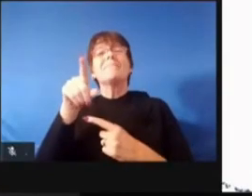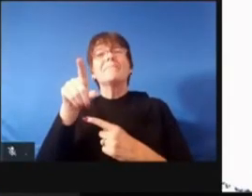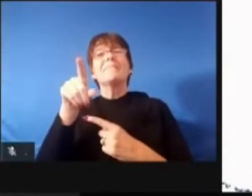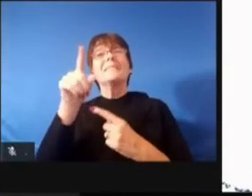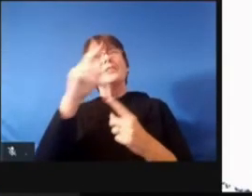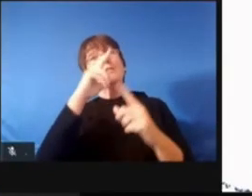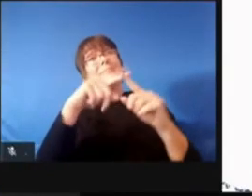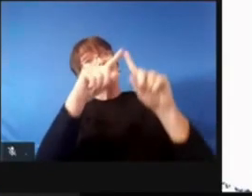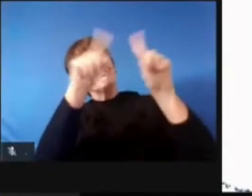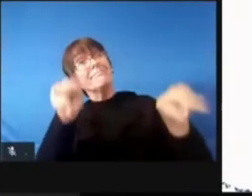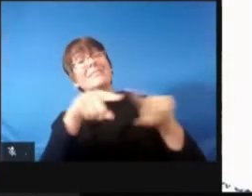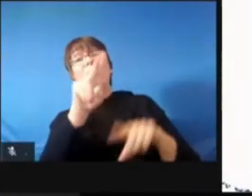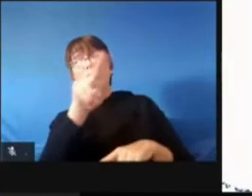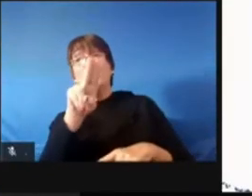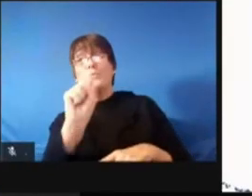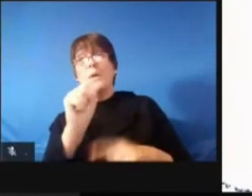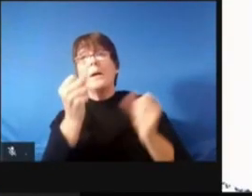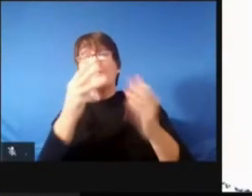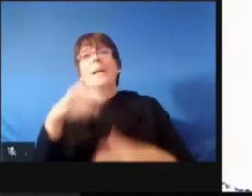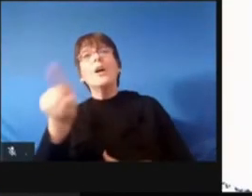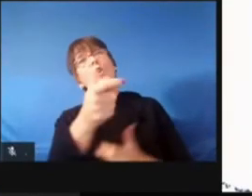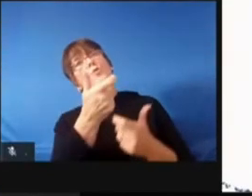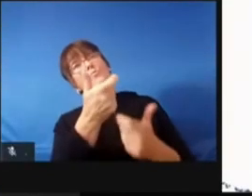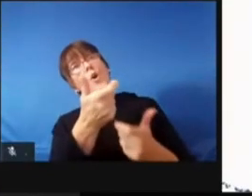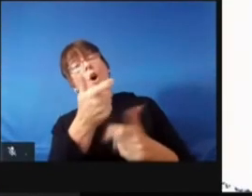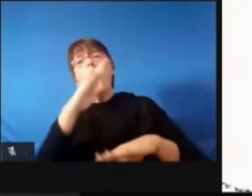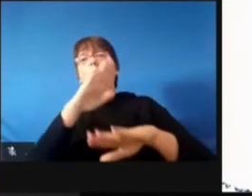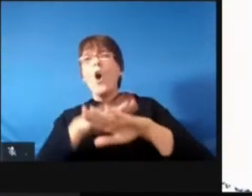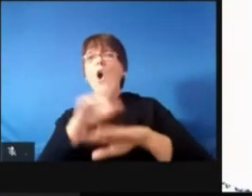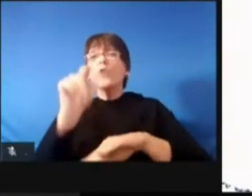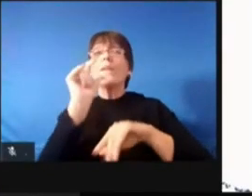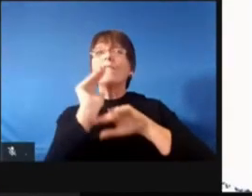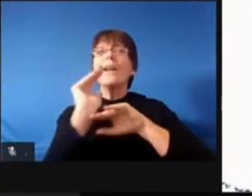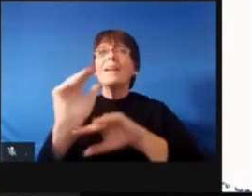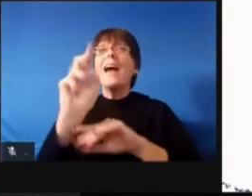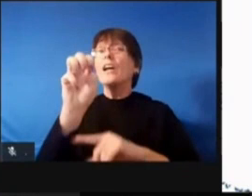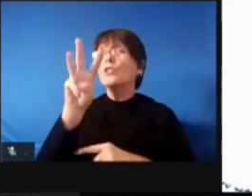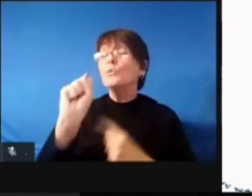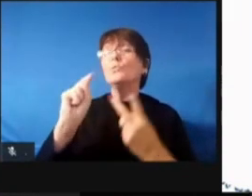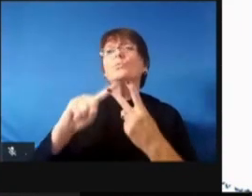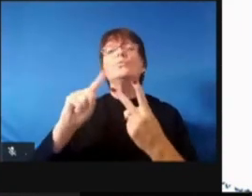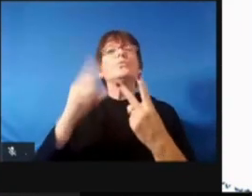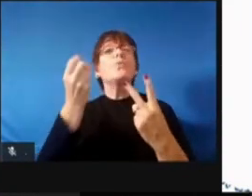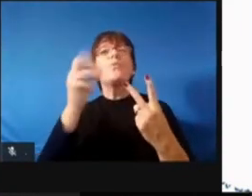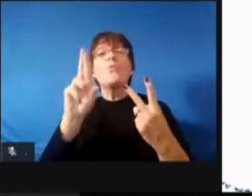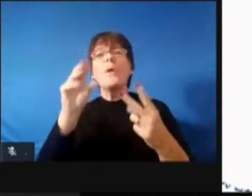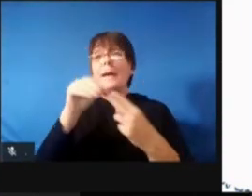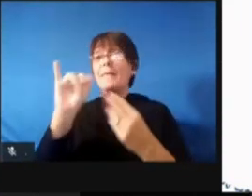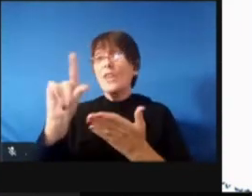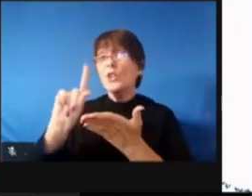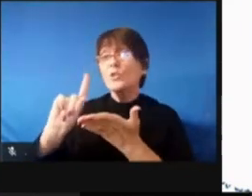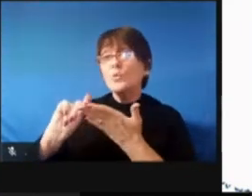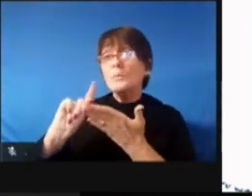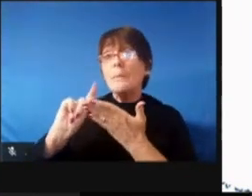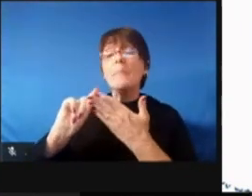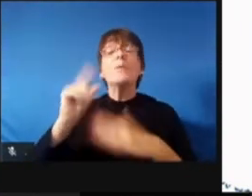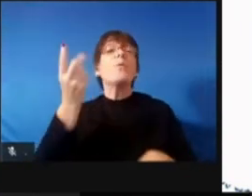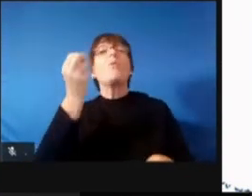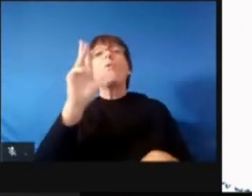REMAINING IN PURPLE. WILL WILL HEAR MORE FROM THE STATE TOP HEALTH OFFICIAL. THE MAP OF THE UNITED